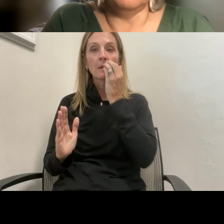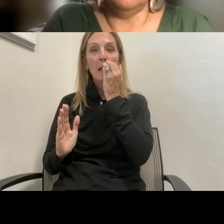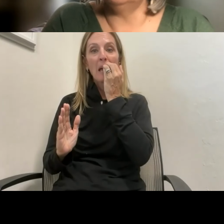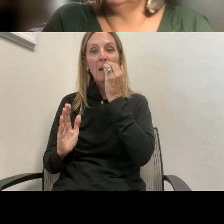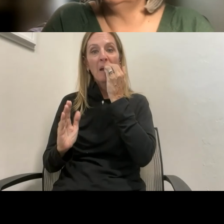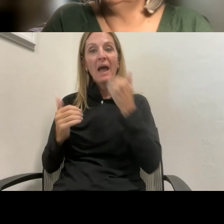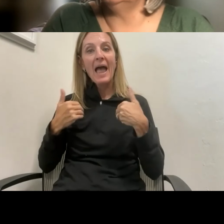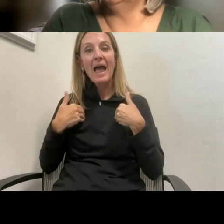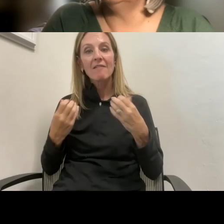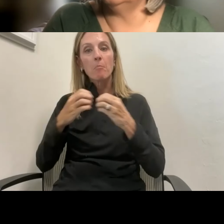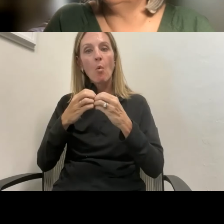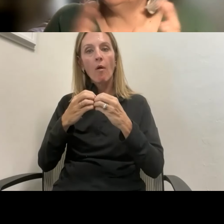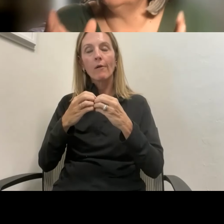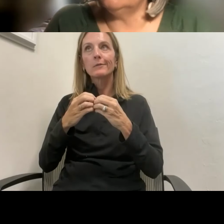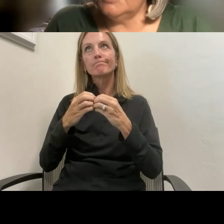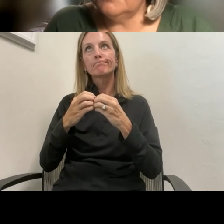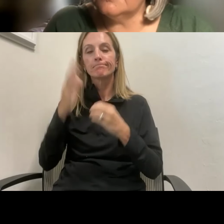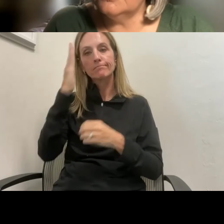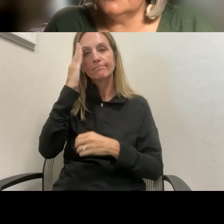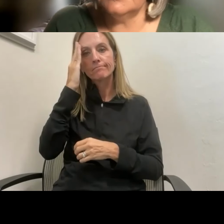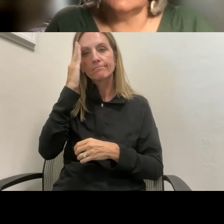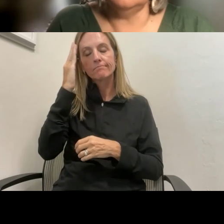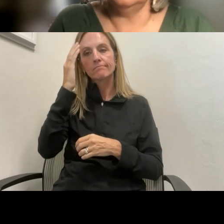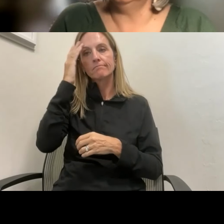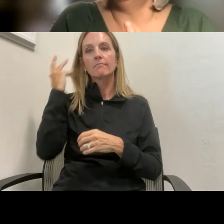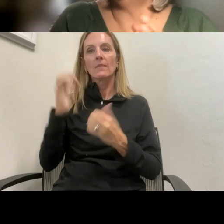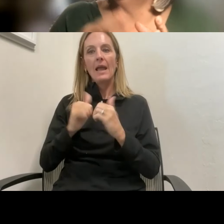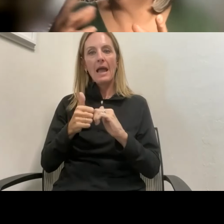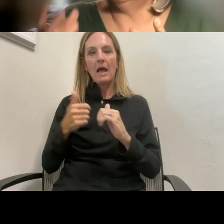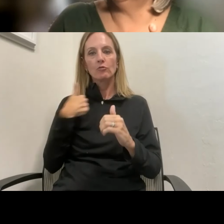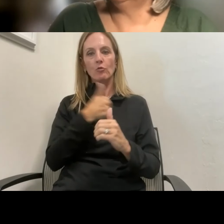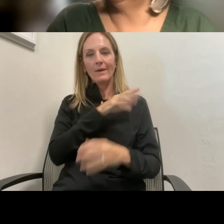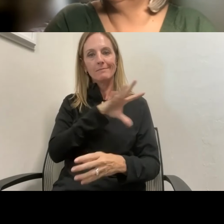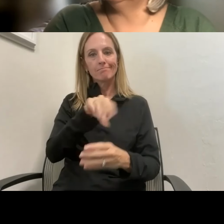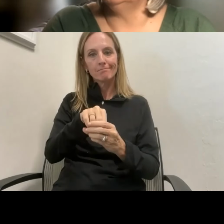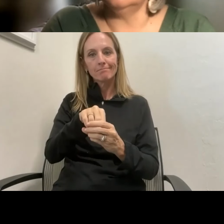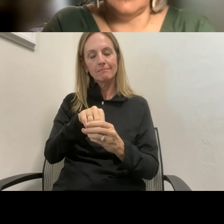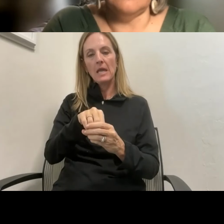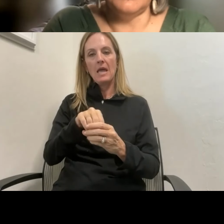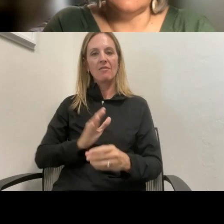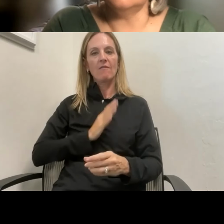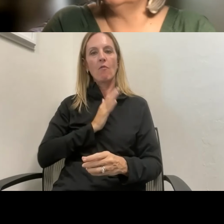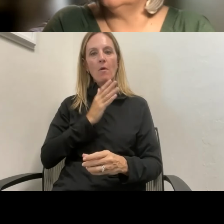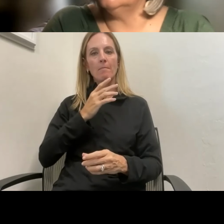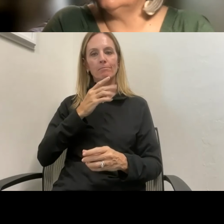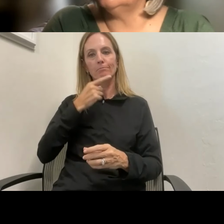how do we get it into our formal public school system but also how do we do land-based learning,